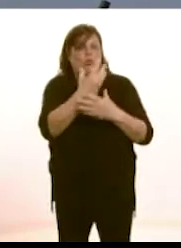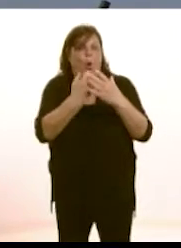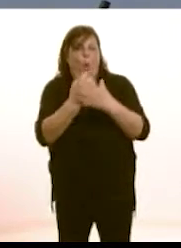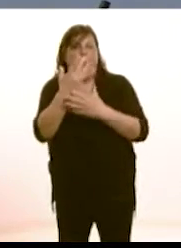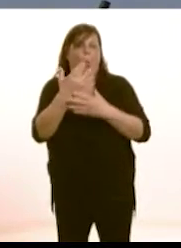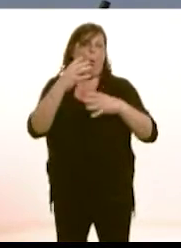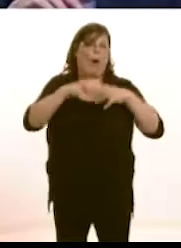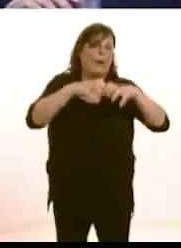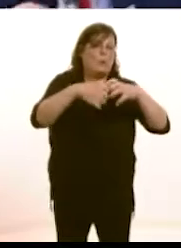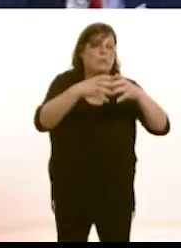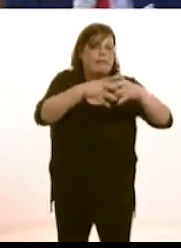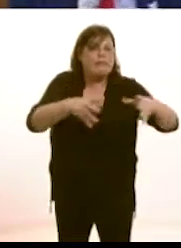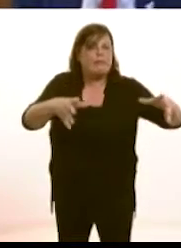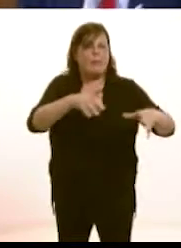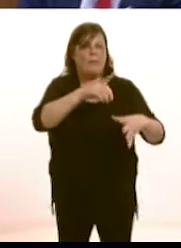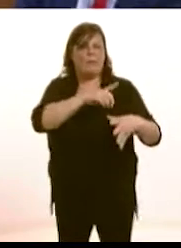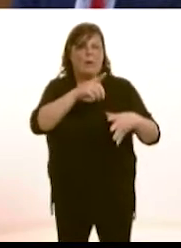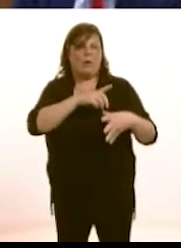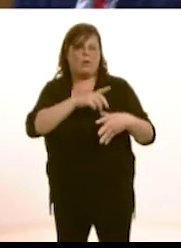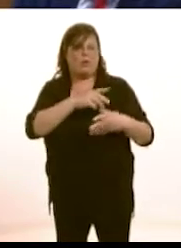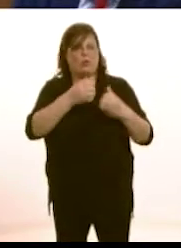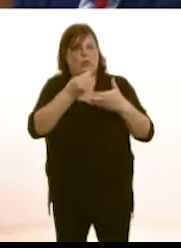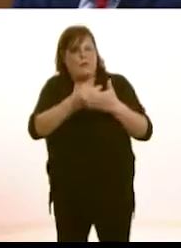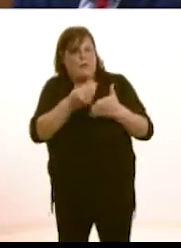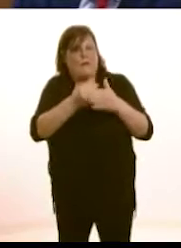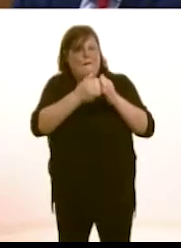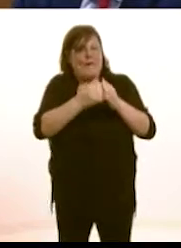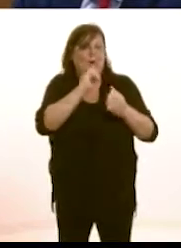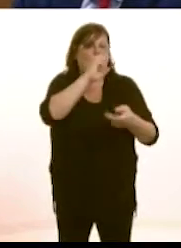Carwyn Jones: I know that Lesley Griffiths has had meetings on this very issue.